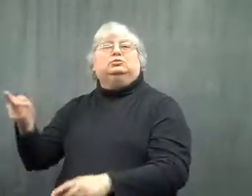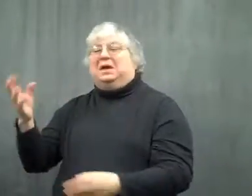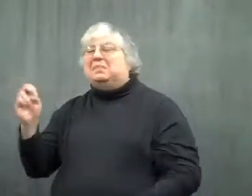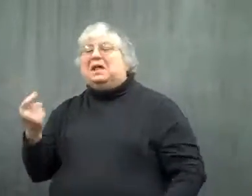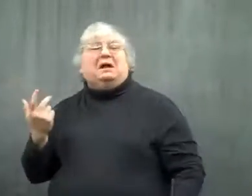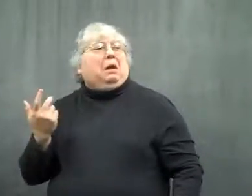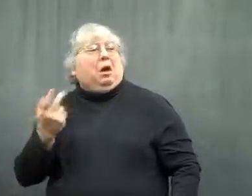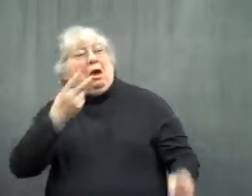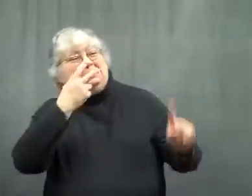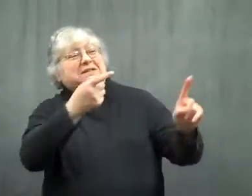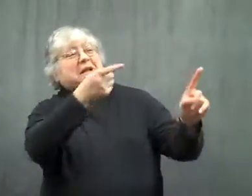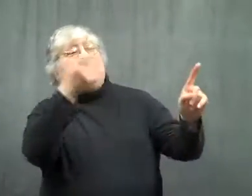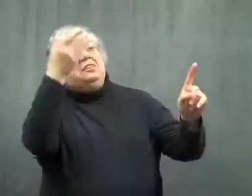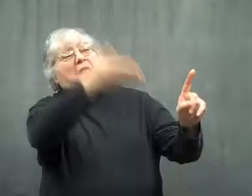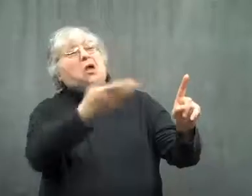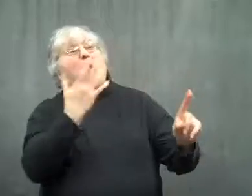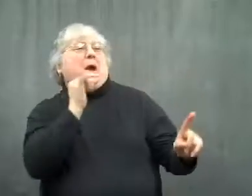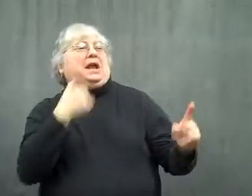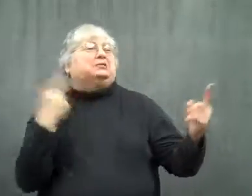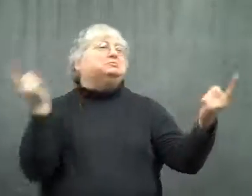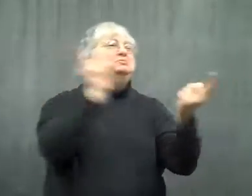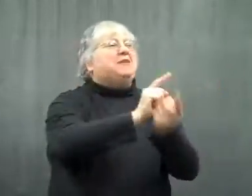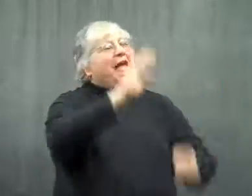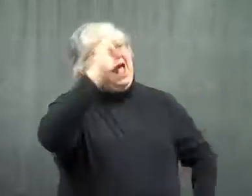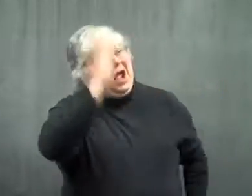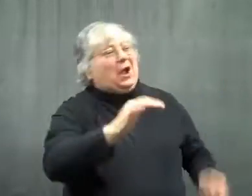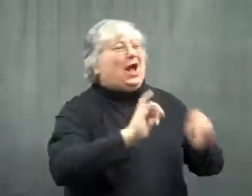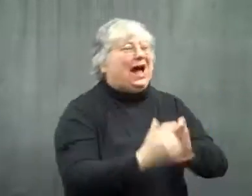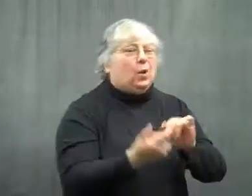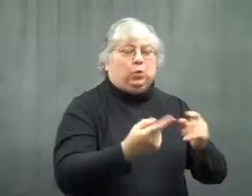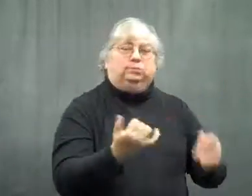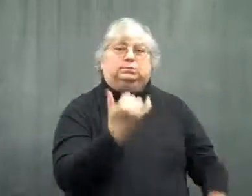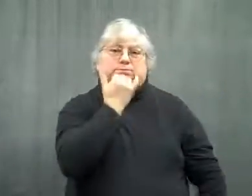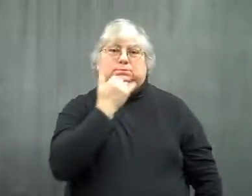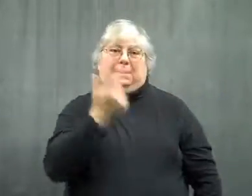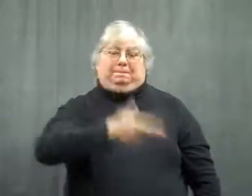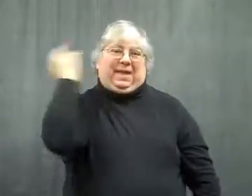He decided to stop and greet his friend, and he was shot and killed.